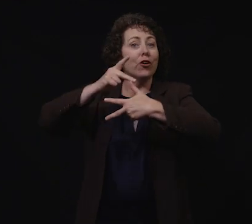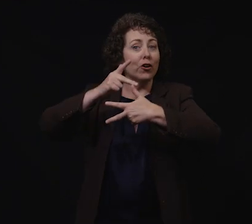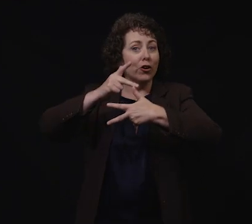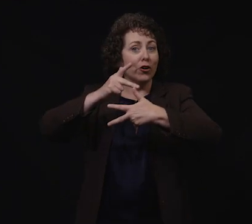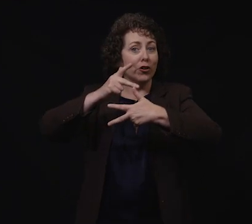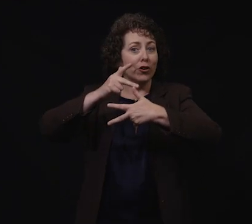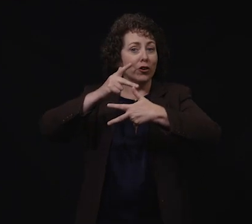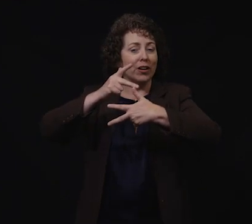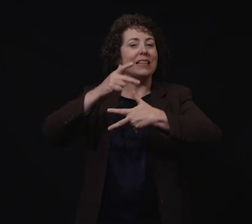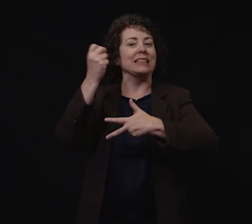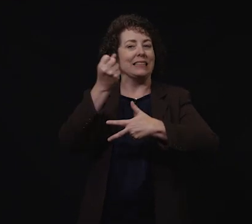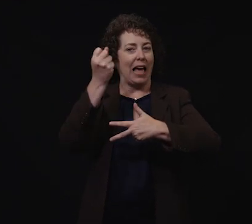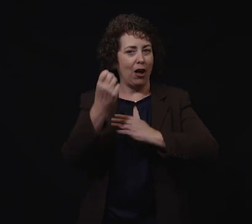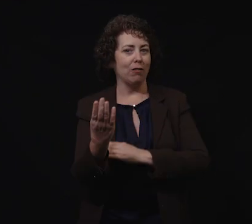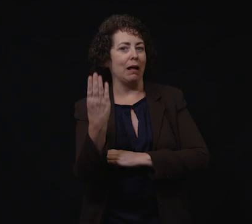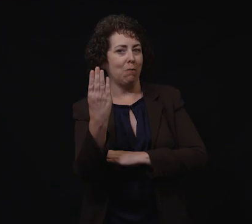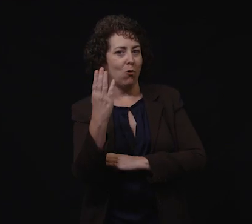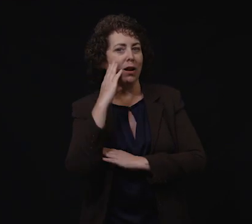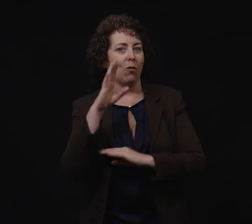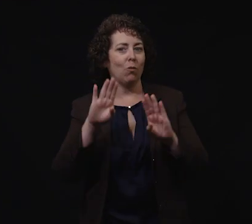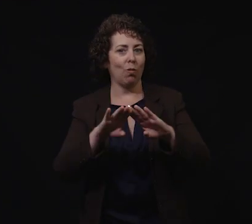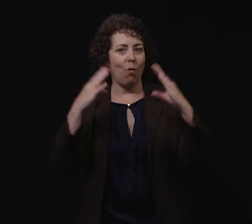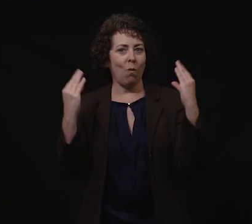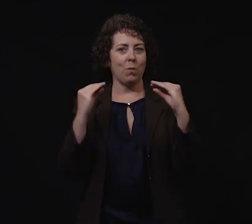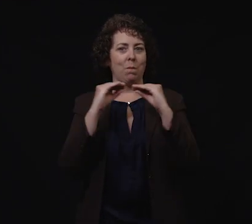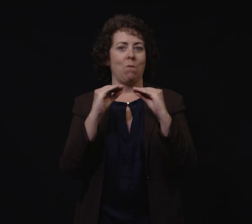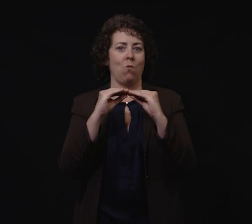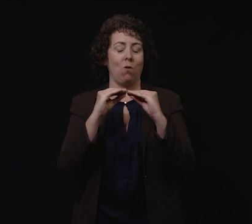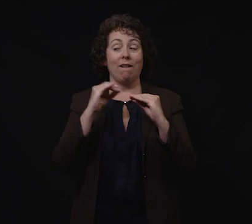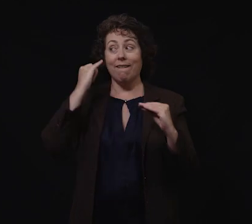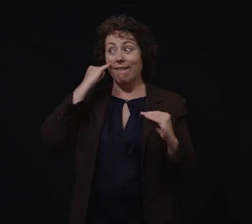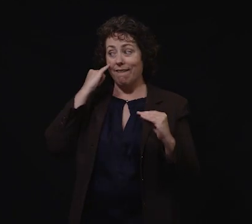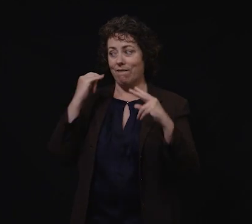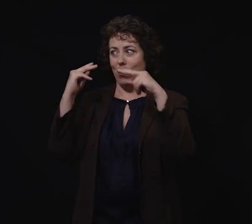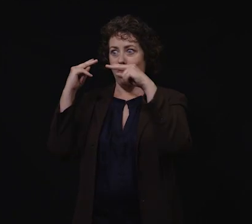Early as Saturday morning should those conditions present themselves?